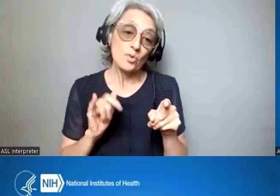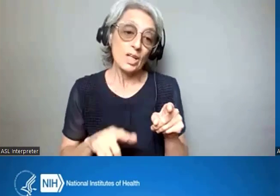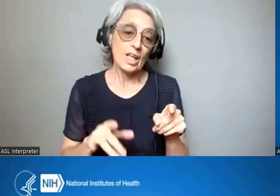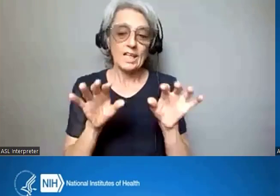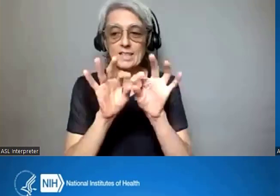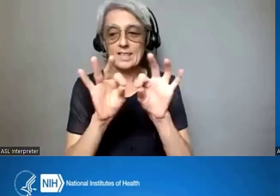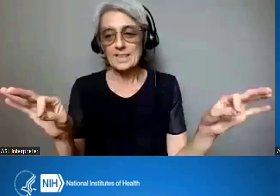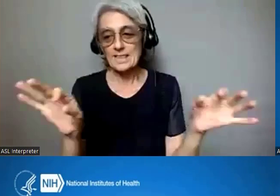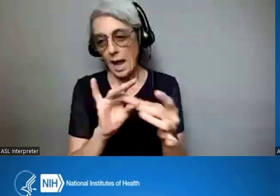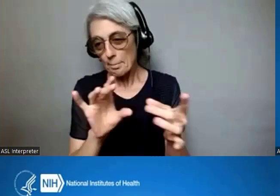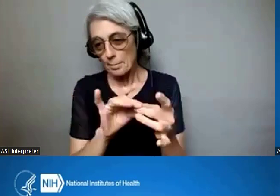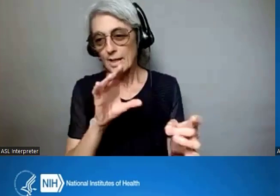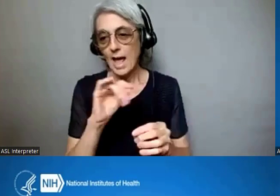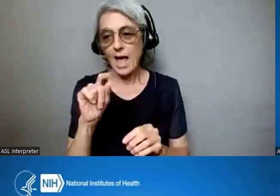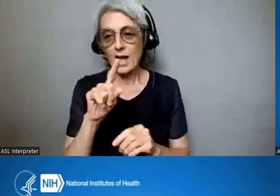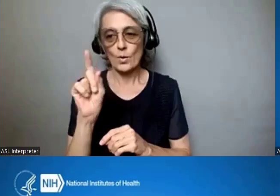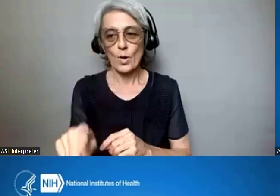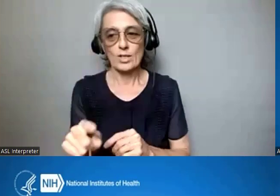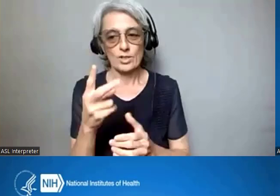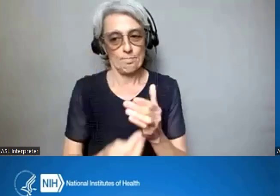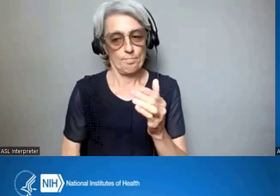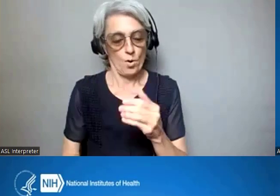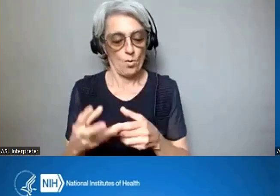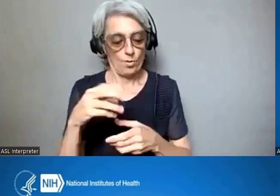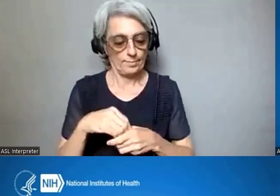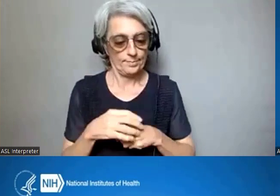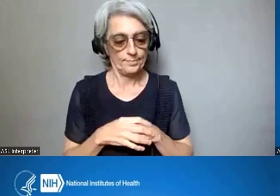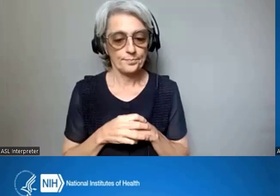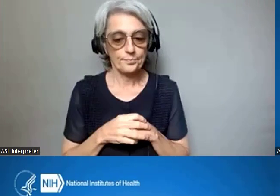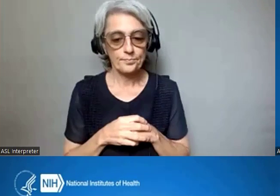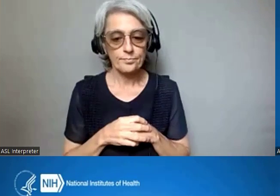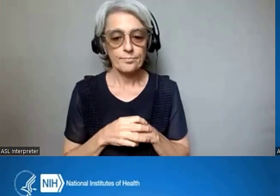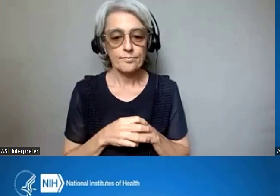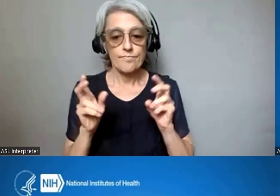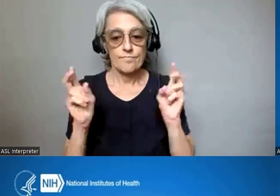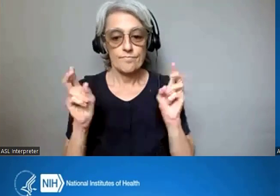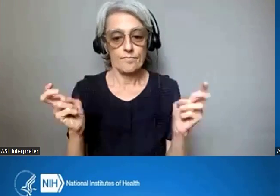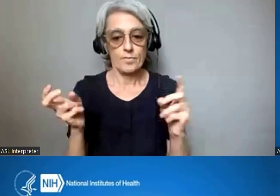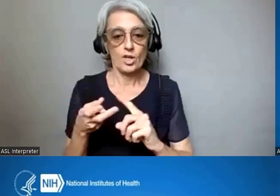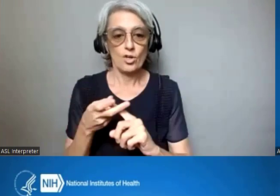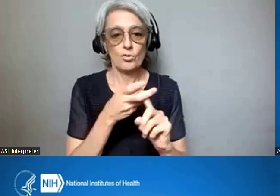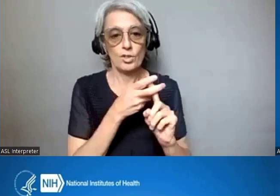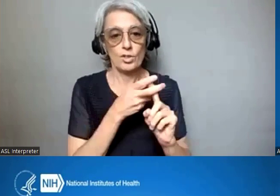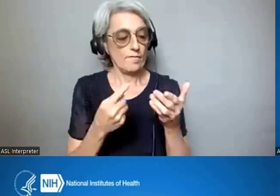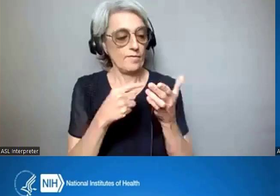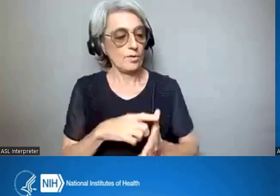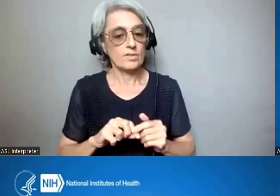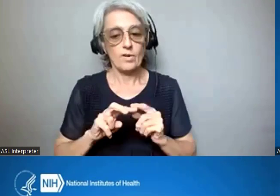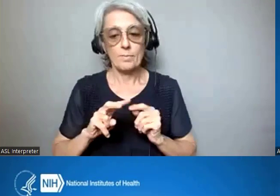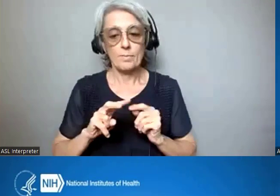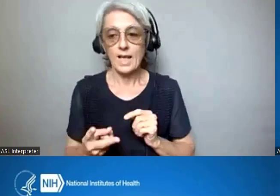So it says "Recruit reviewers from second and third tier colleges."